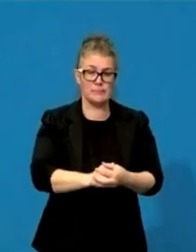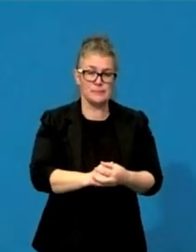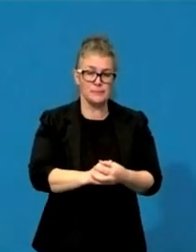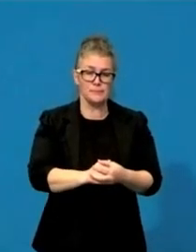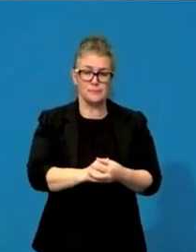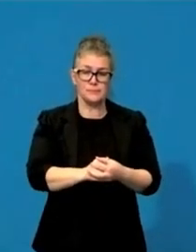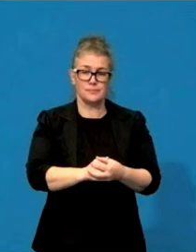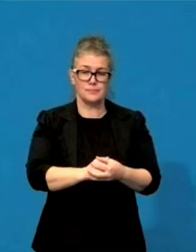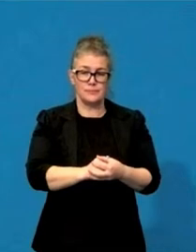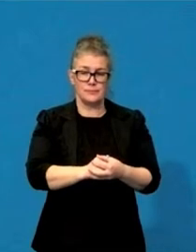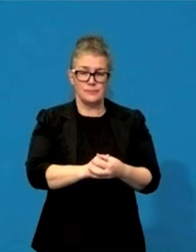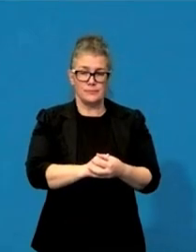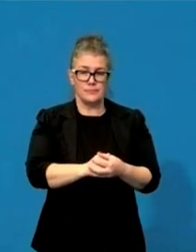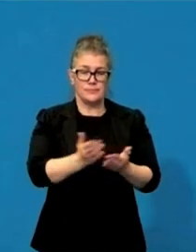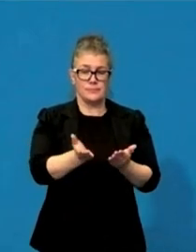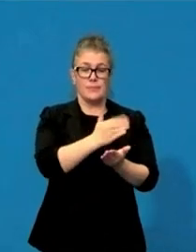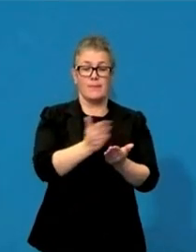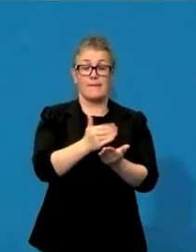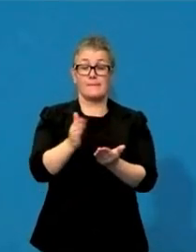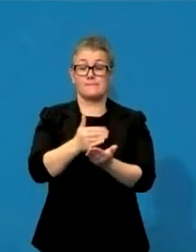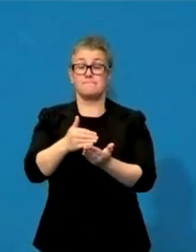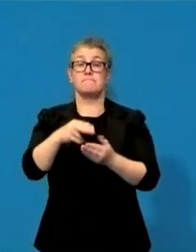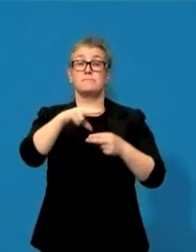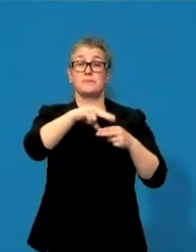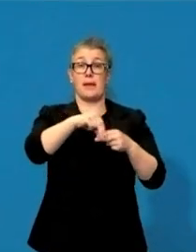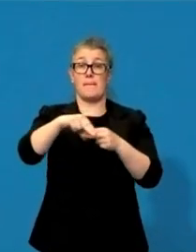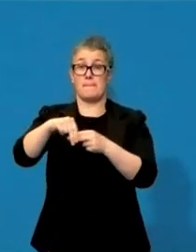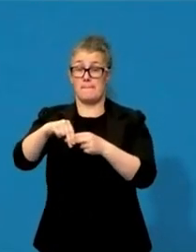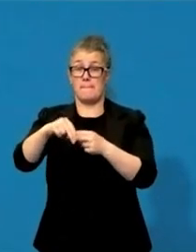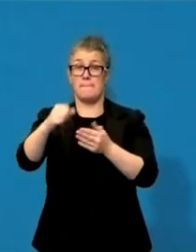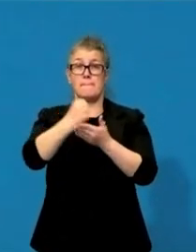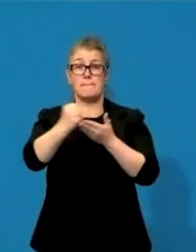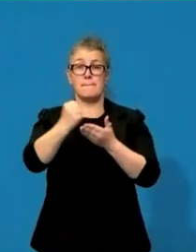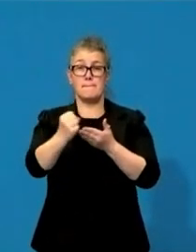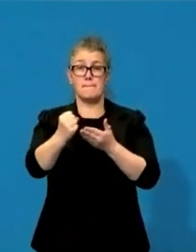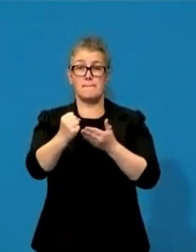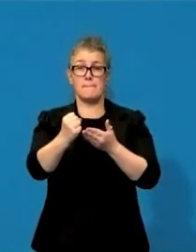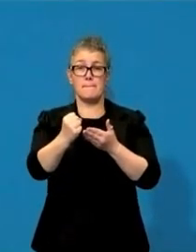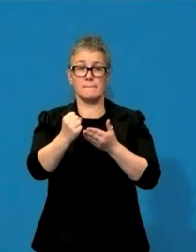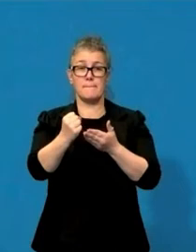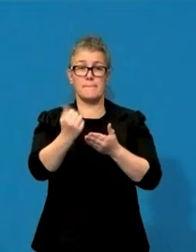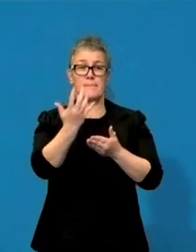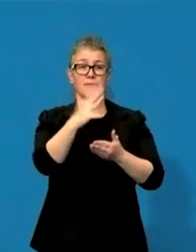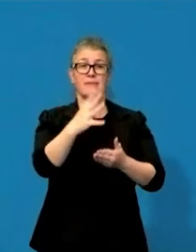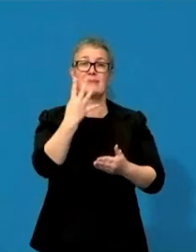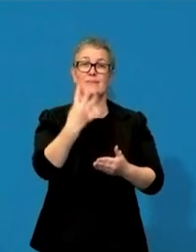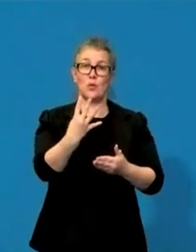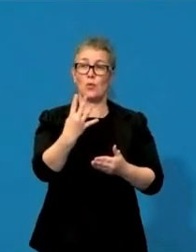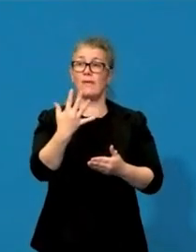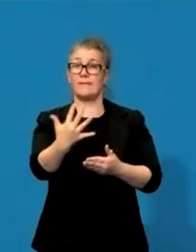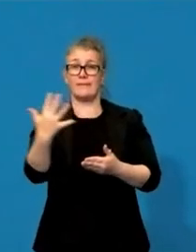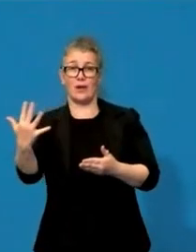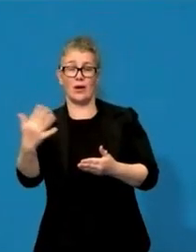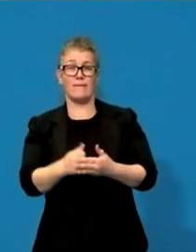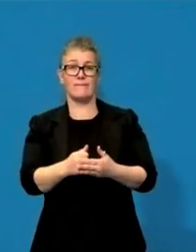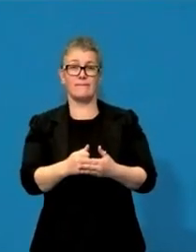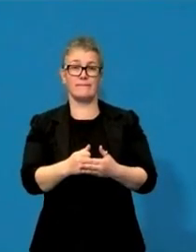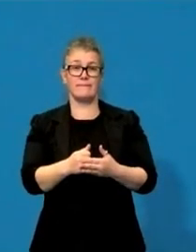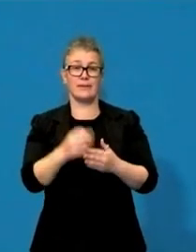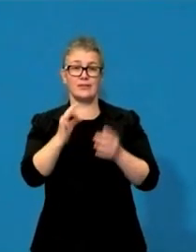And then if we go to tabs 54 and 55 - you don't need to worry about the tab numbers -